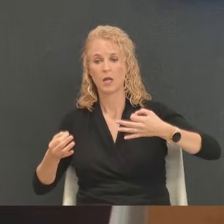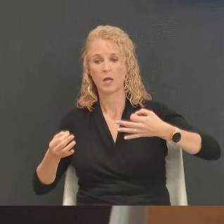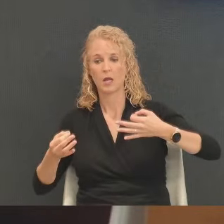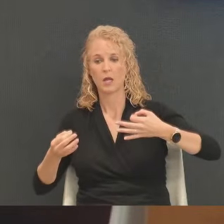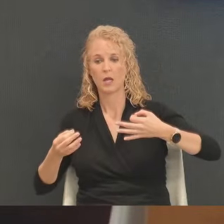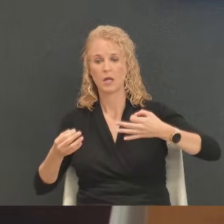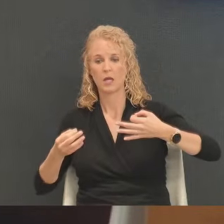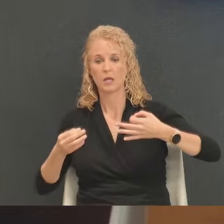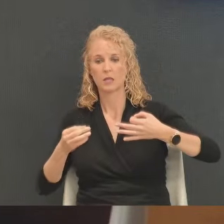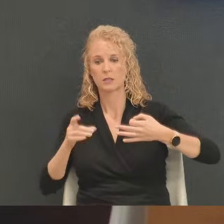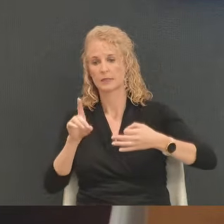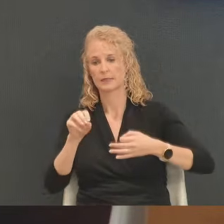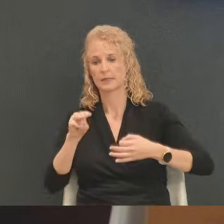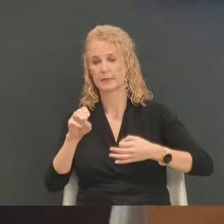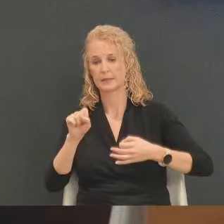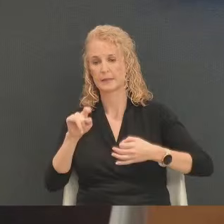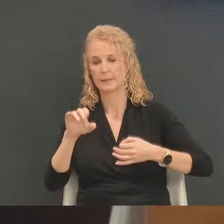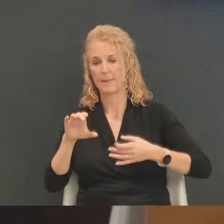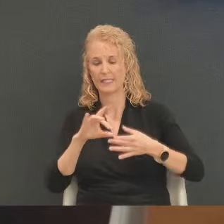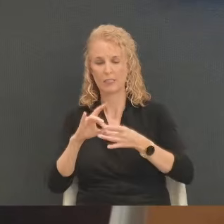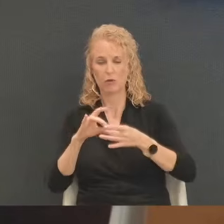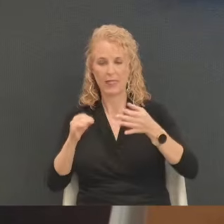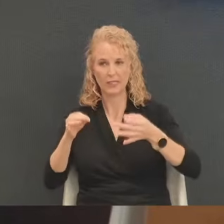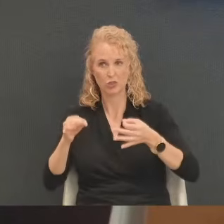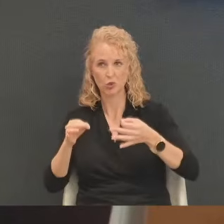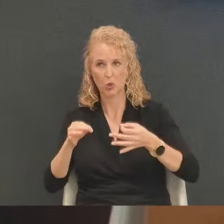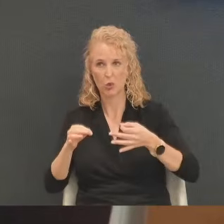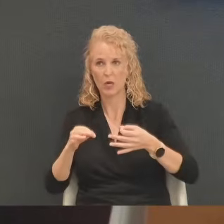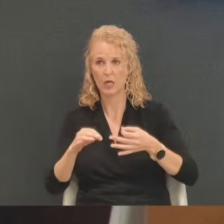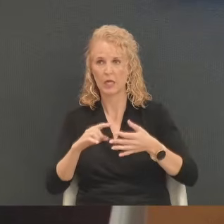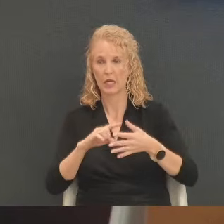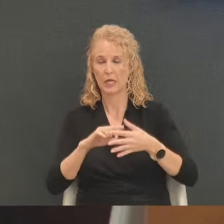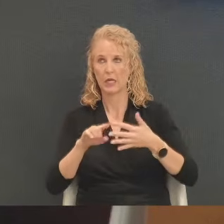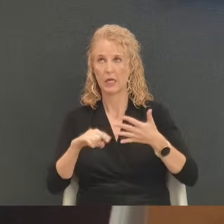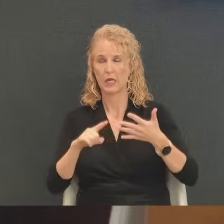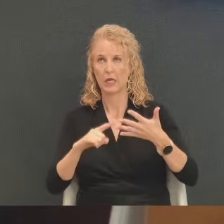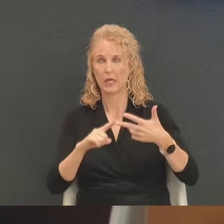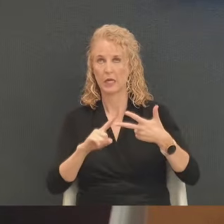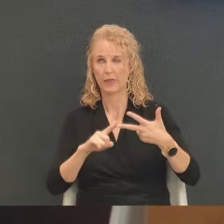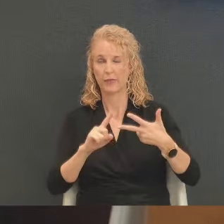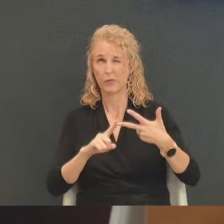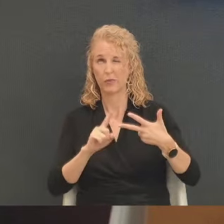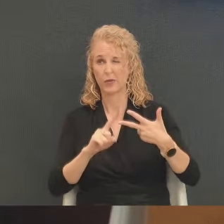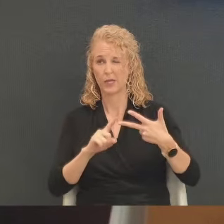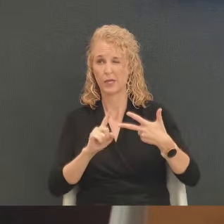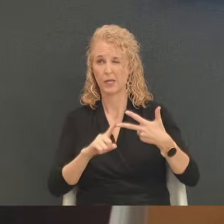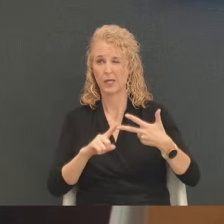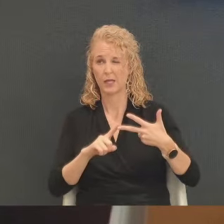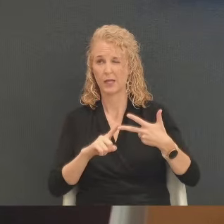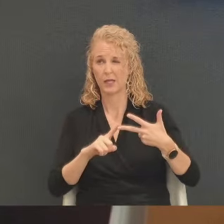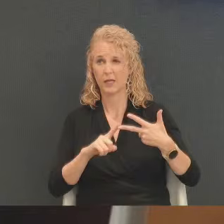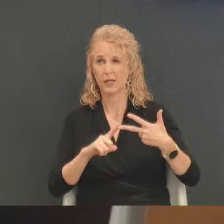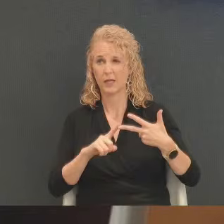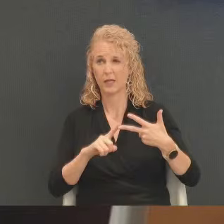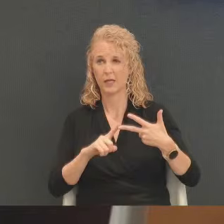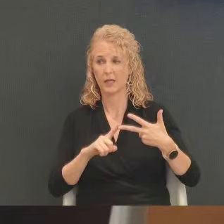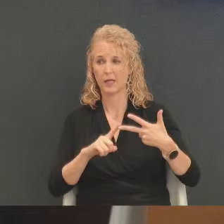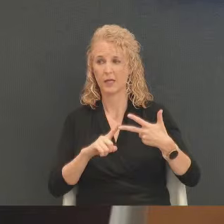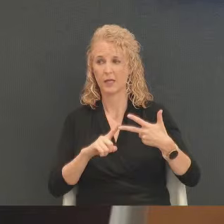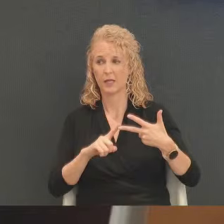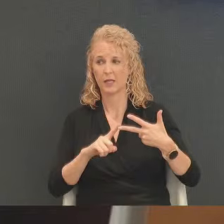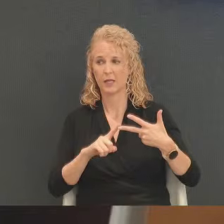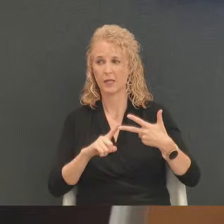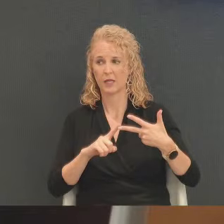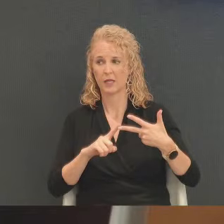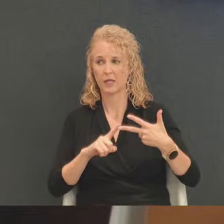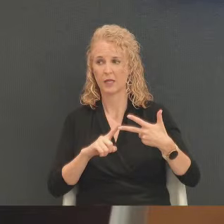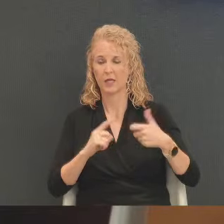Relations Court over there as as well. by leave number three is the is the county courthouse which